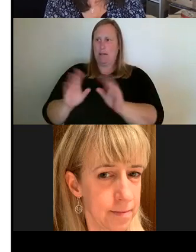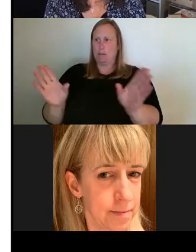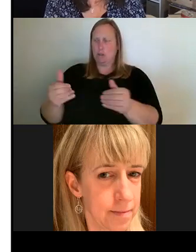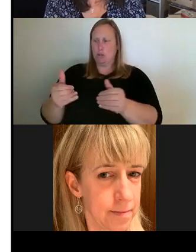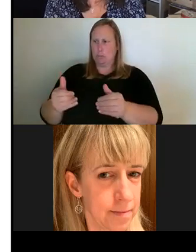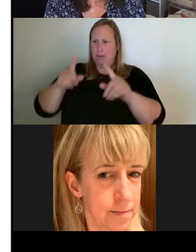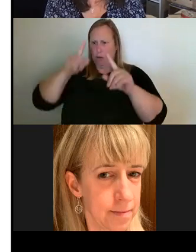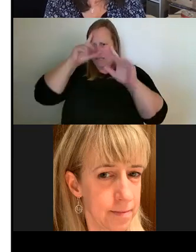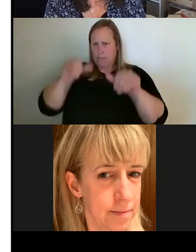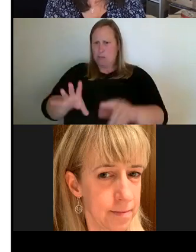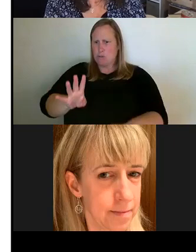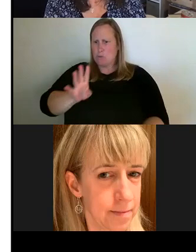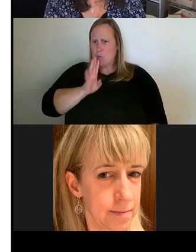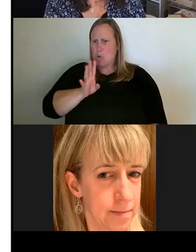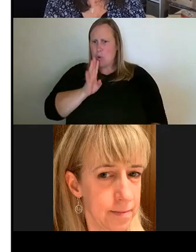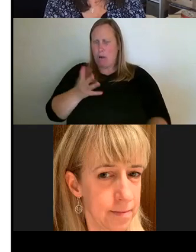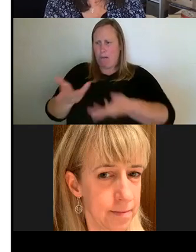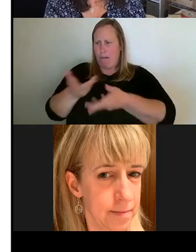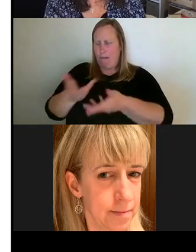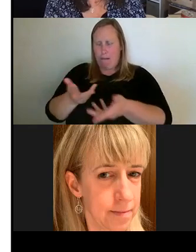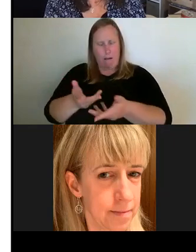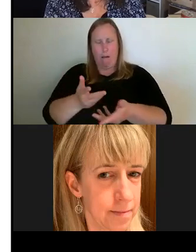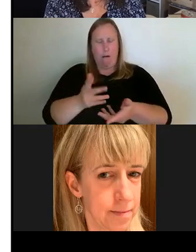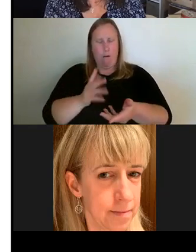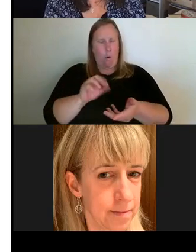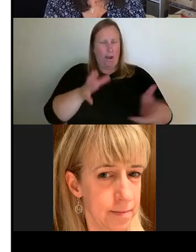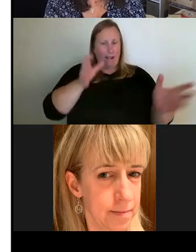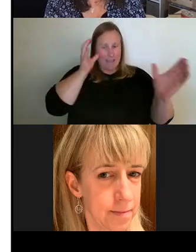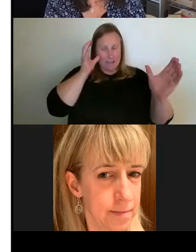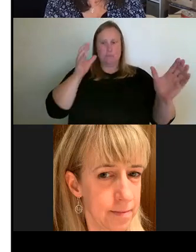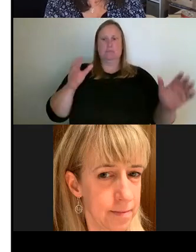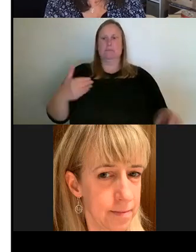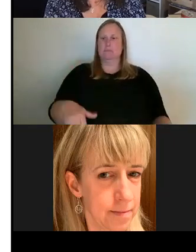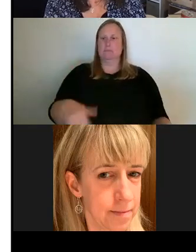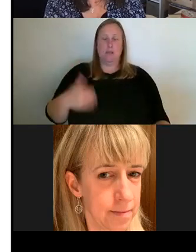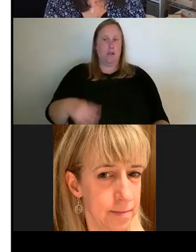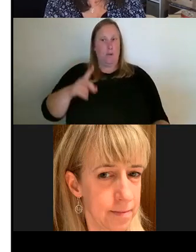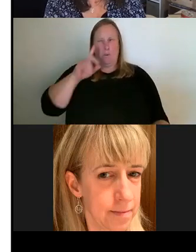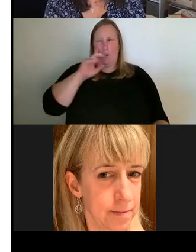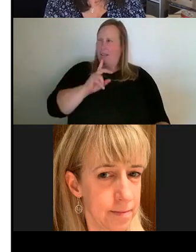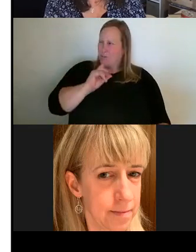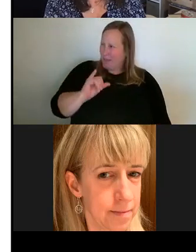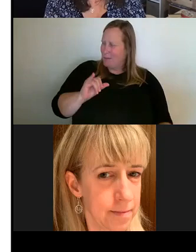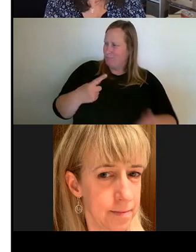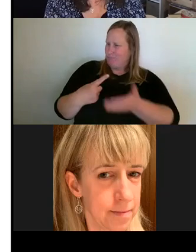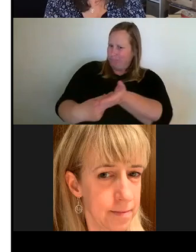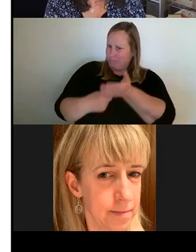whereas before you were expected to listen, this is what we started talking about is how can we help